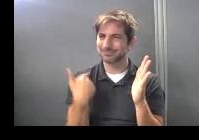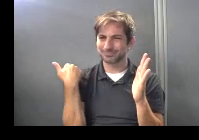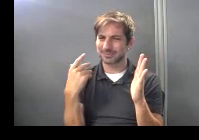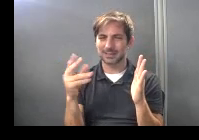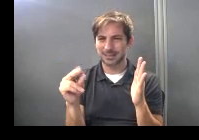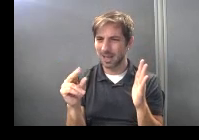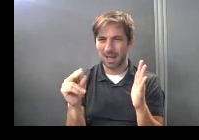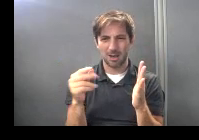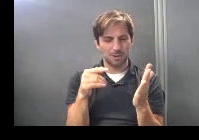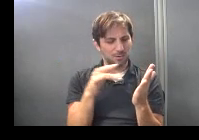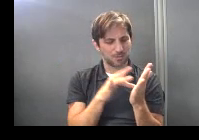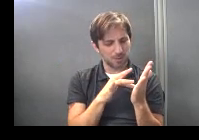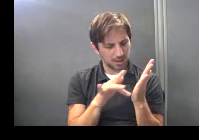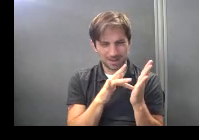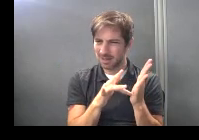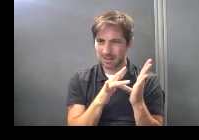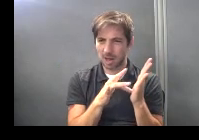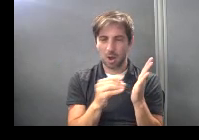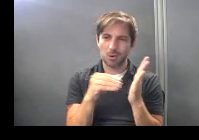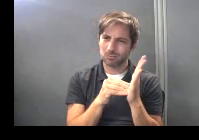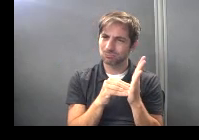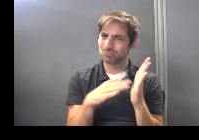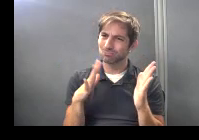GRANT? WE ARE NOT DOING ACCESSIBILITY?